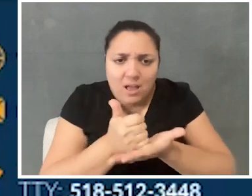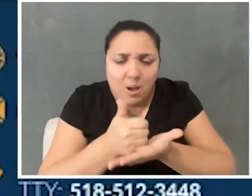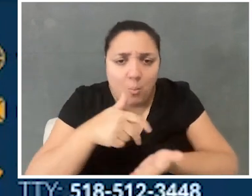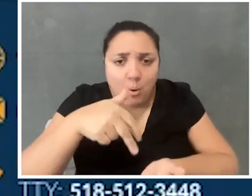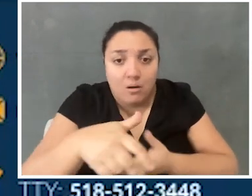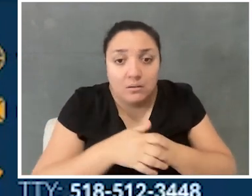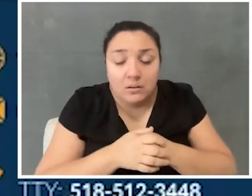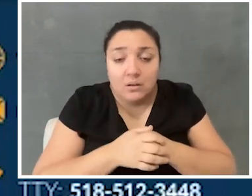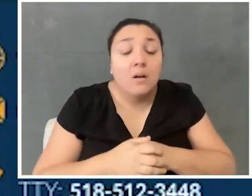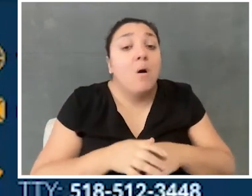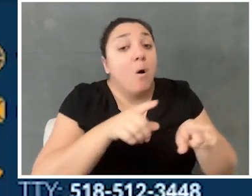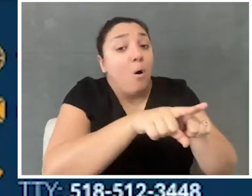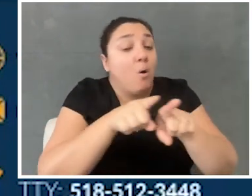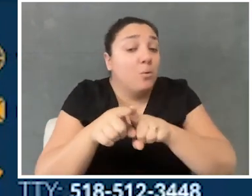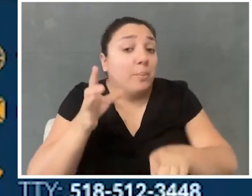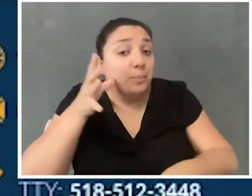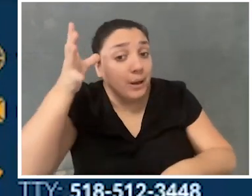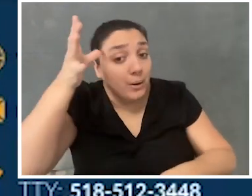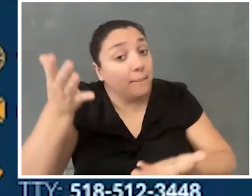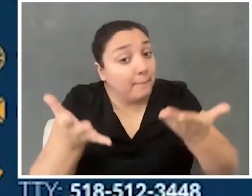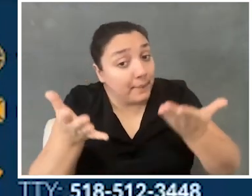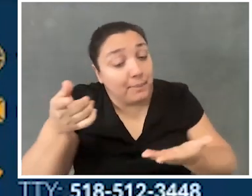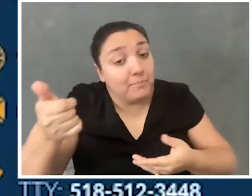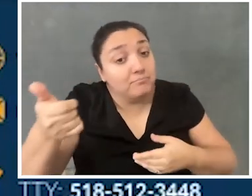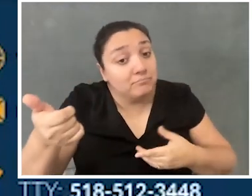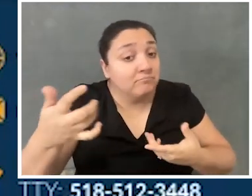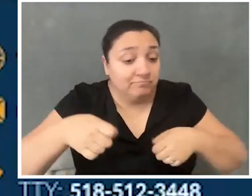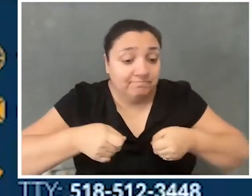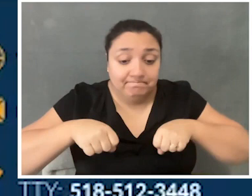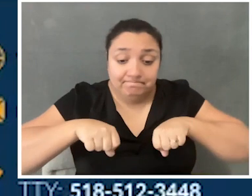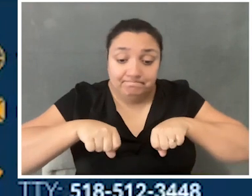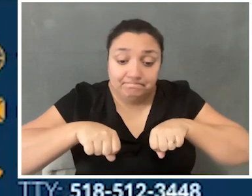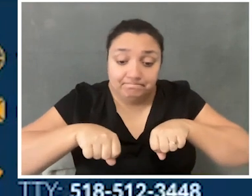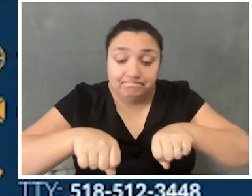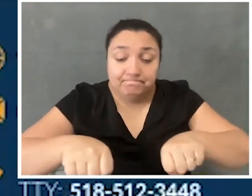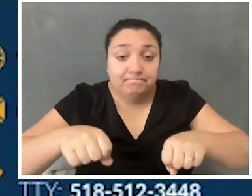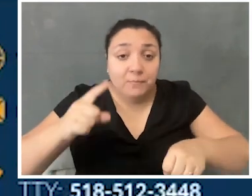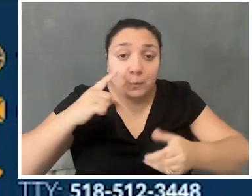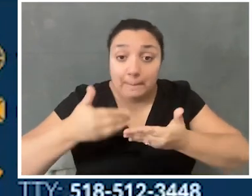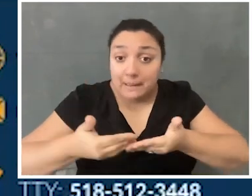Also, any parent that may be pushing a stroller will benefit from this as well.